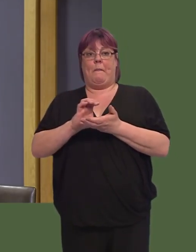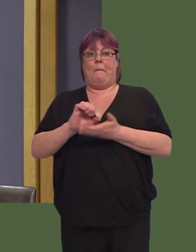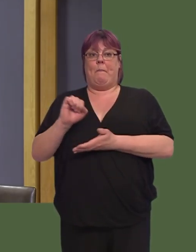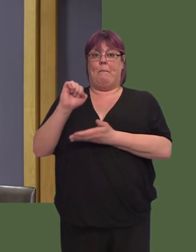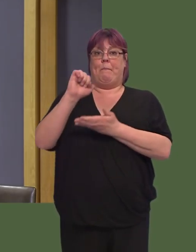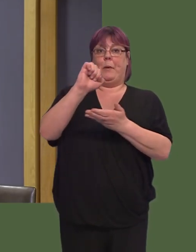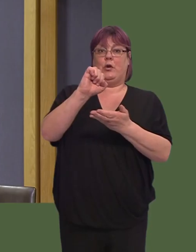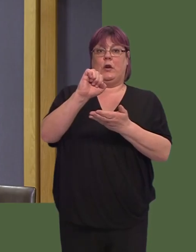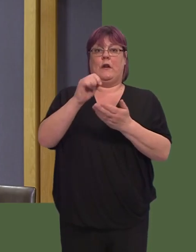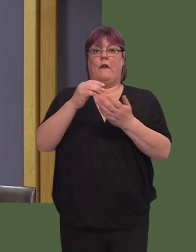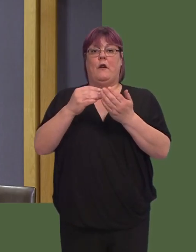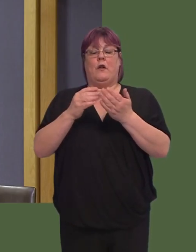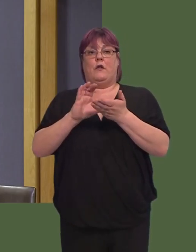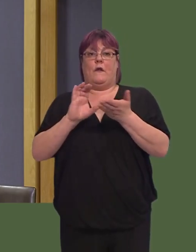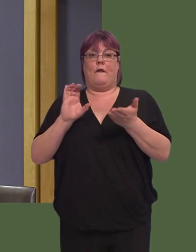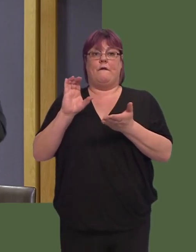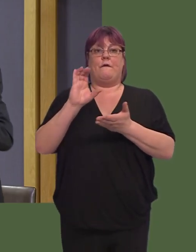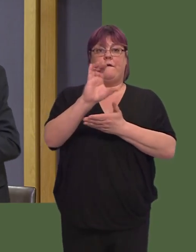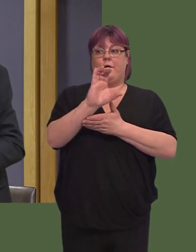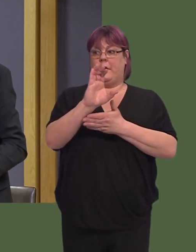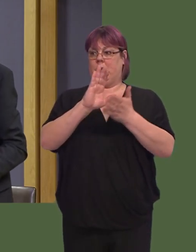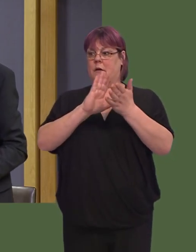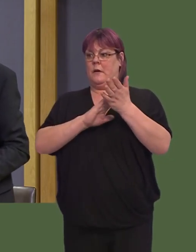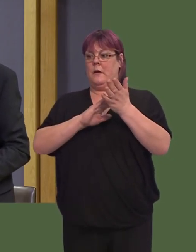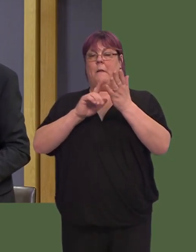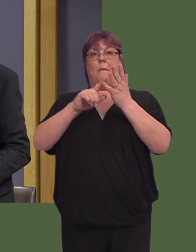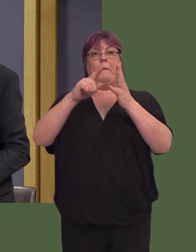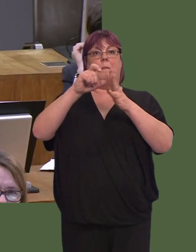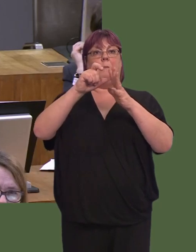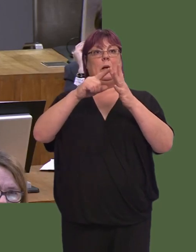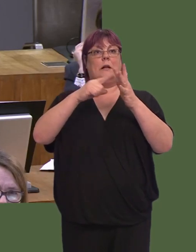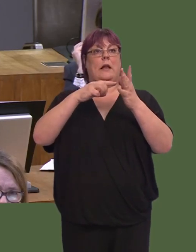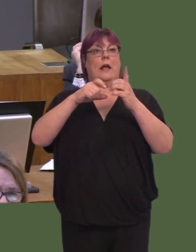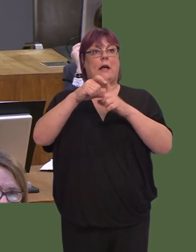Byddwn iín anghytuno, i raddau, gydaír pwynt yr oedd Suzy Davies yn ei wneud oherwydd maeír